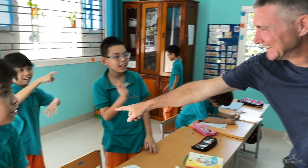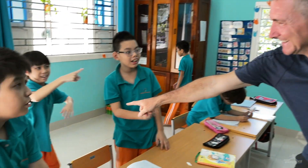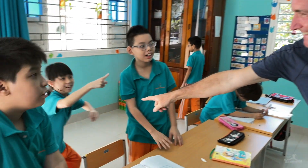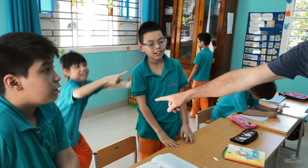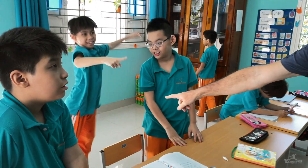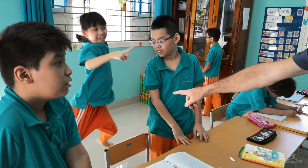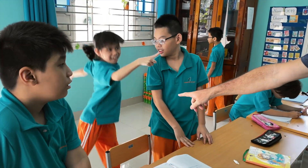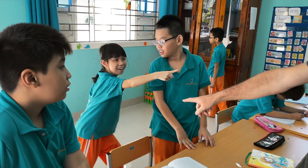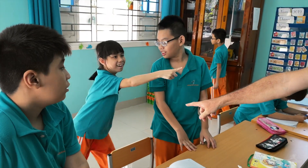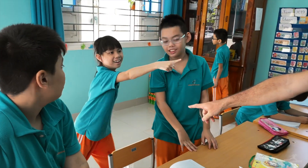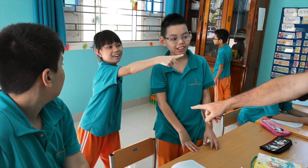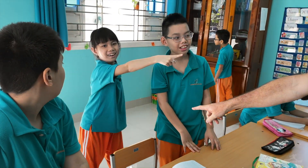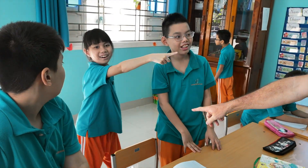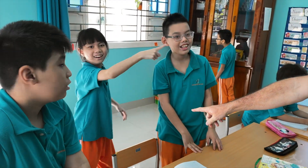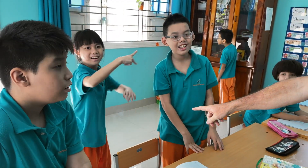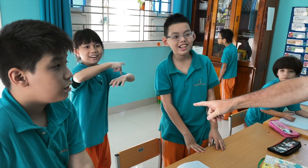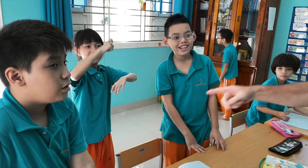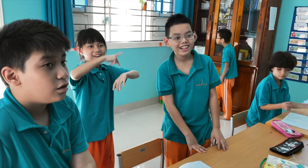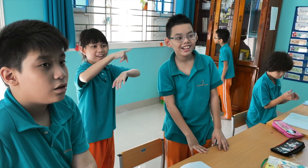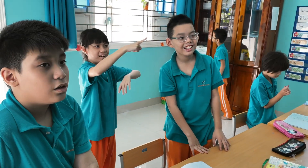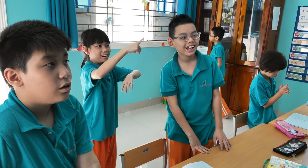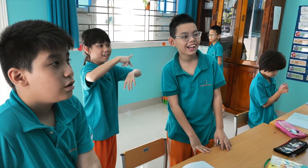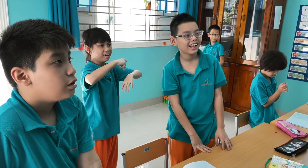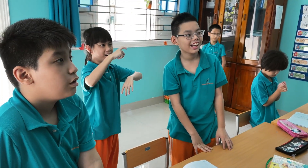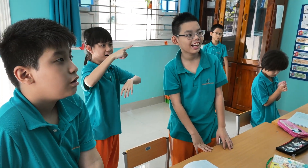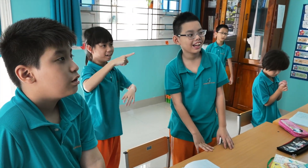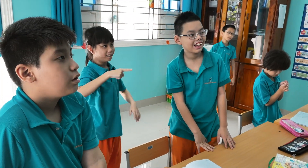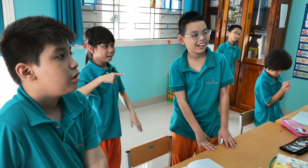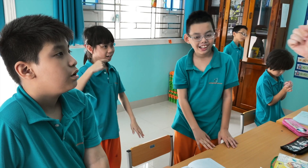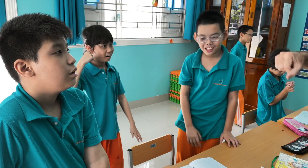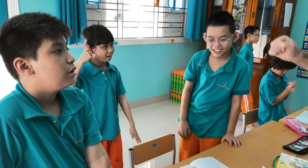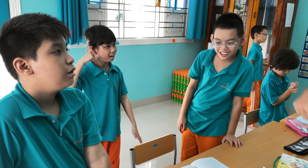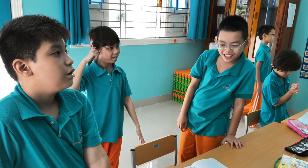You're Joel! This is your sign name!